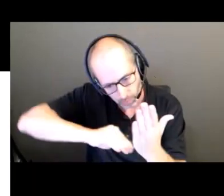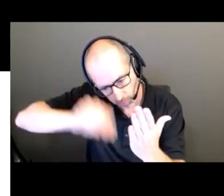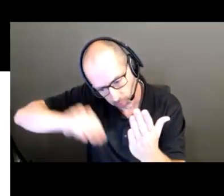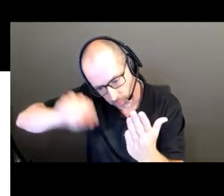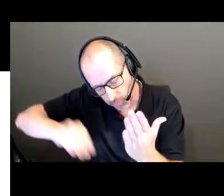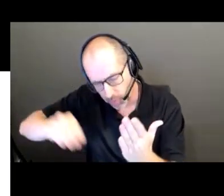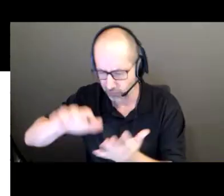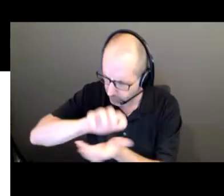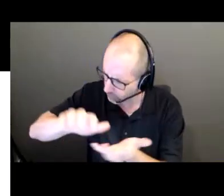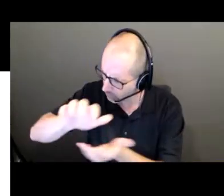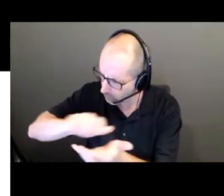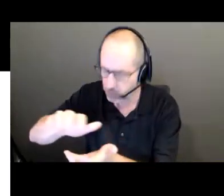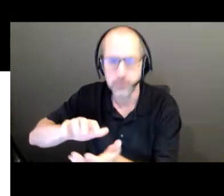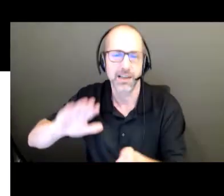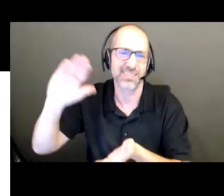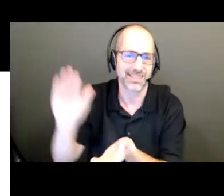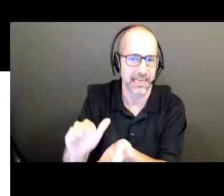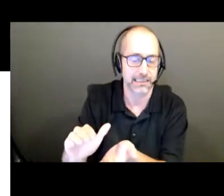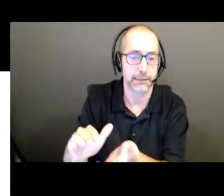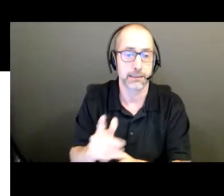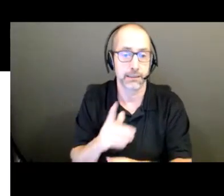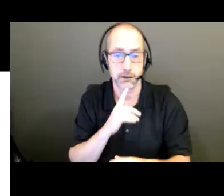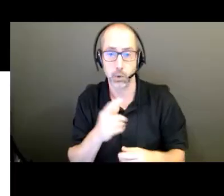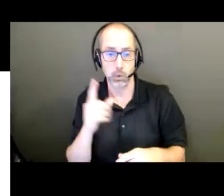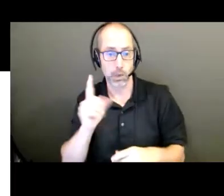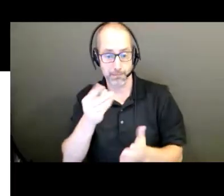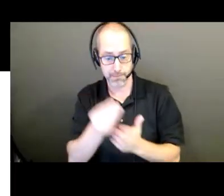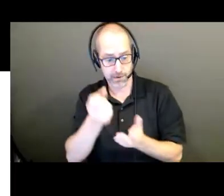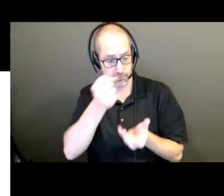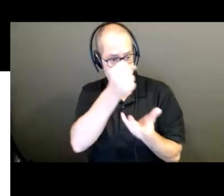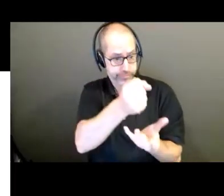The grants that are most impacted by this change are the Representation and